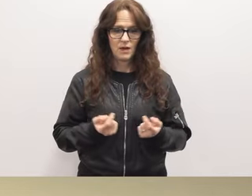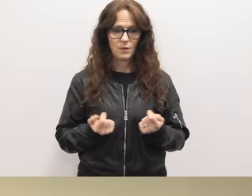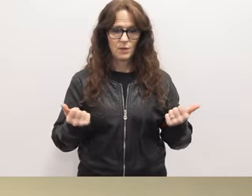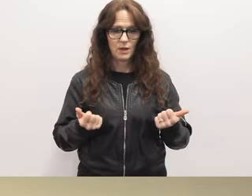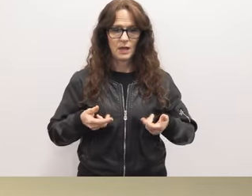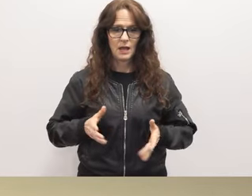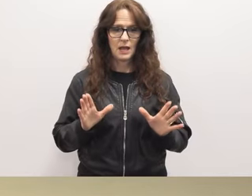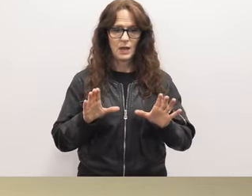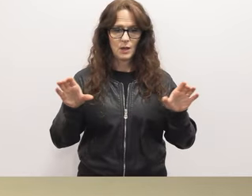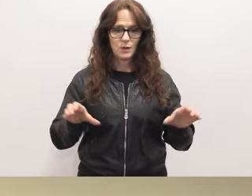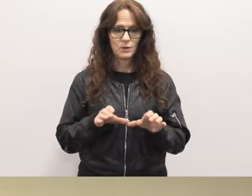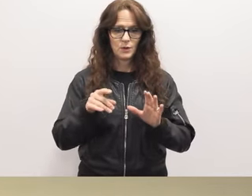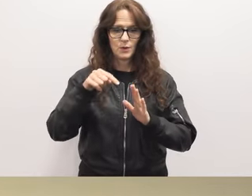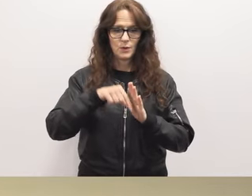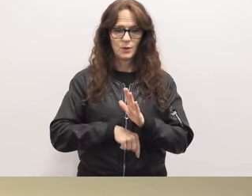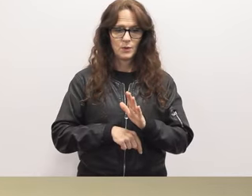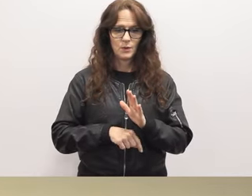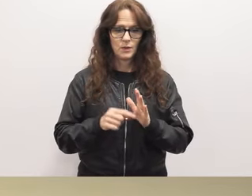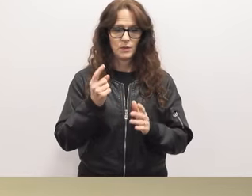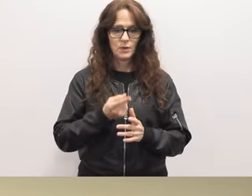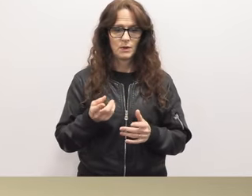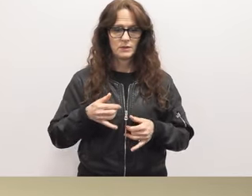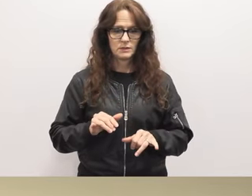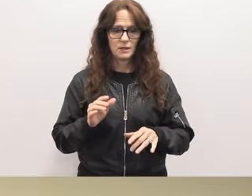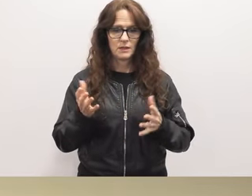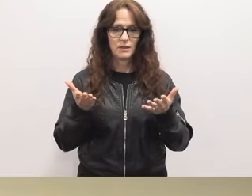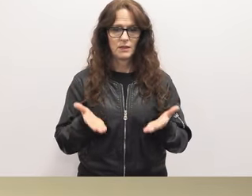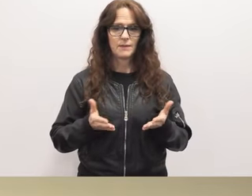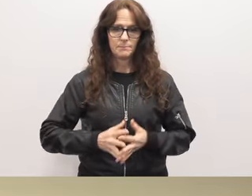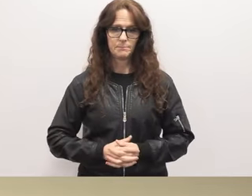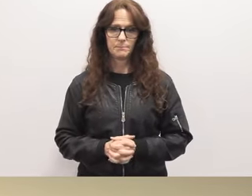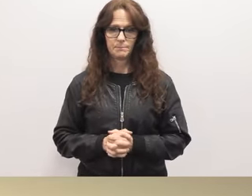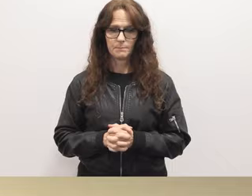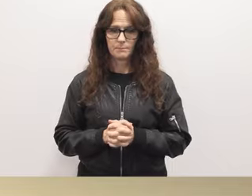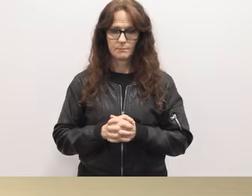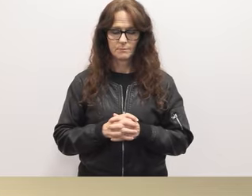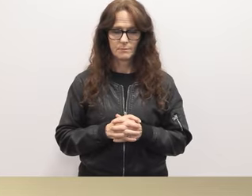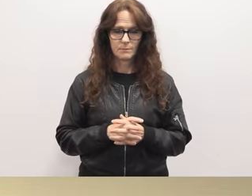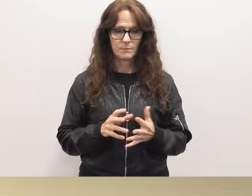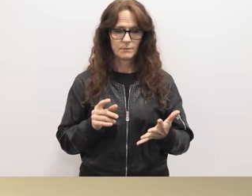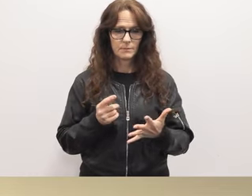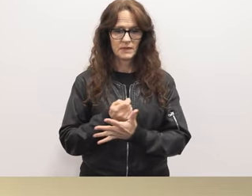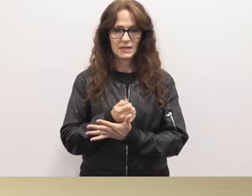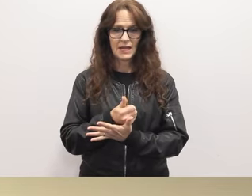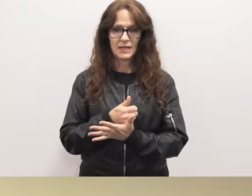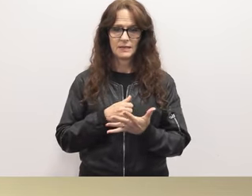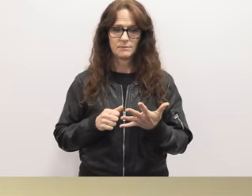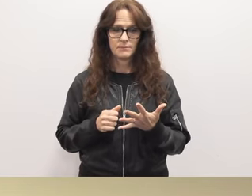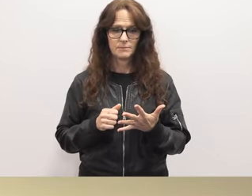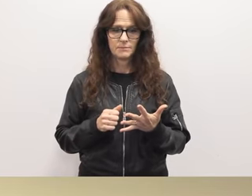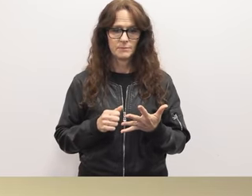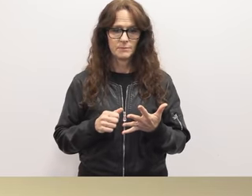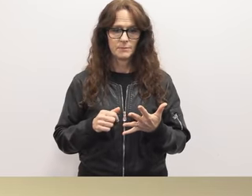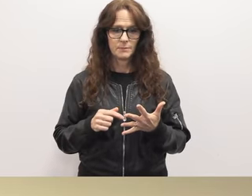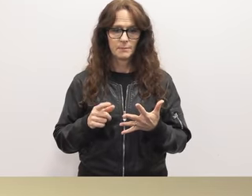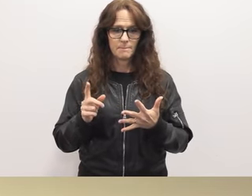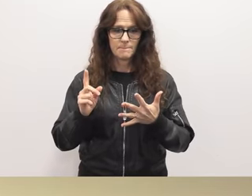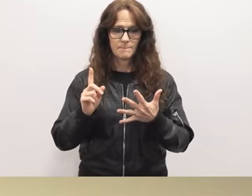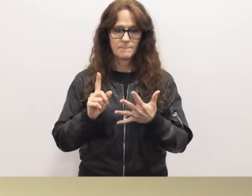to do a deeper dive into the ones that are still on the table. Juan, what do you got? [Juan Benitez] Delete.